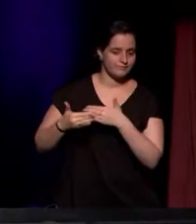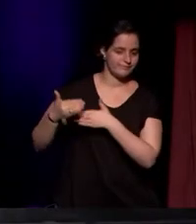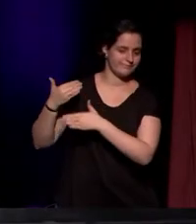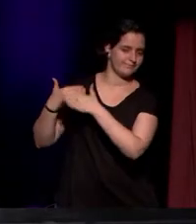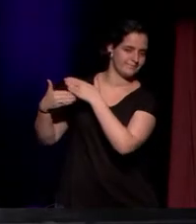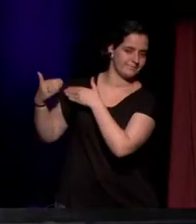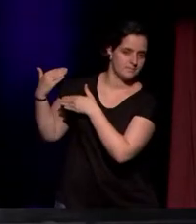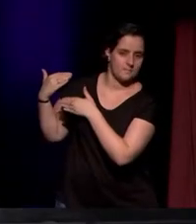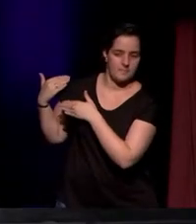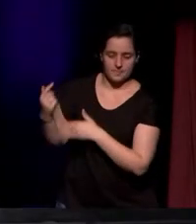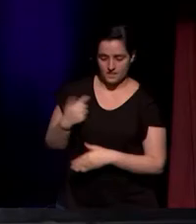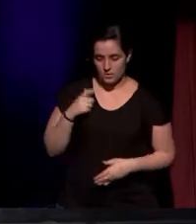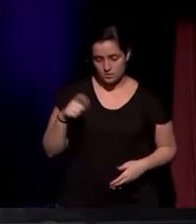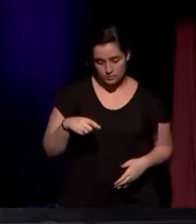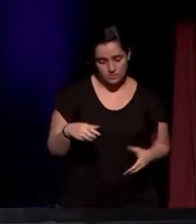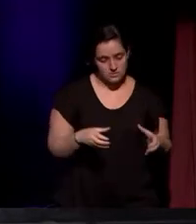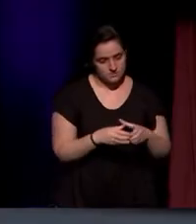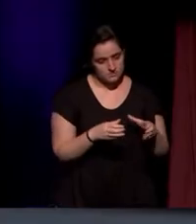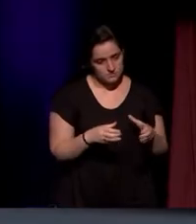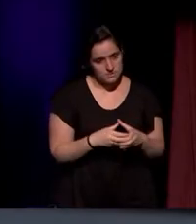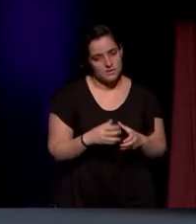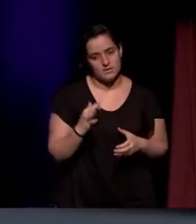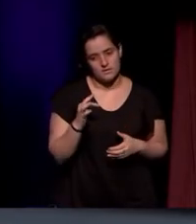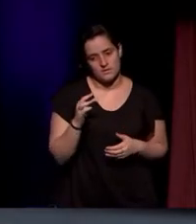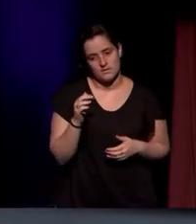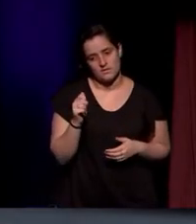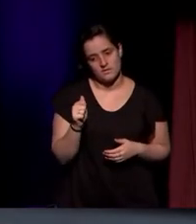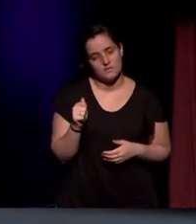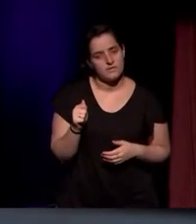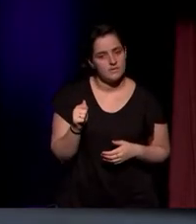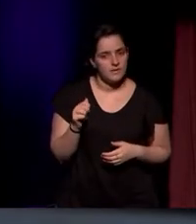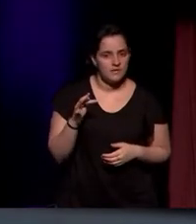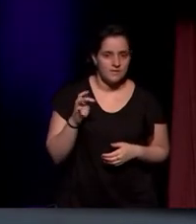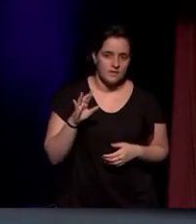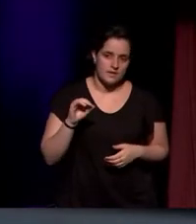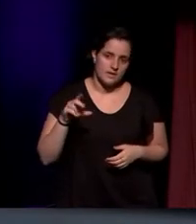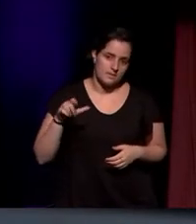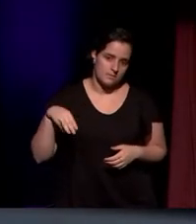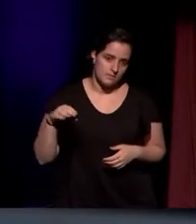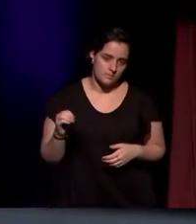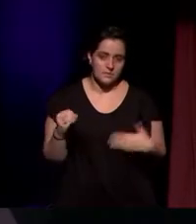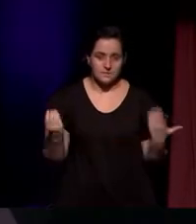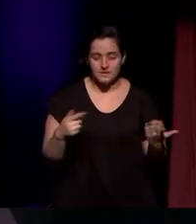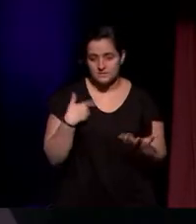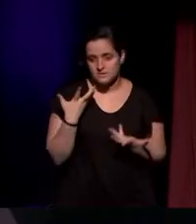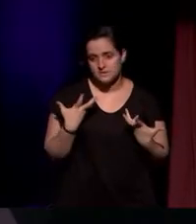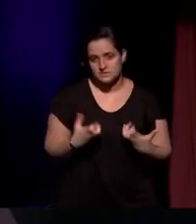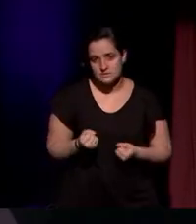I'm still a member of the Frelimo party, but we feel these setbacks in there,